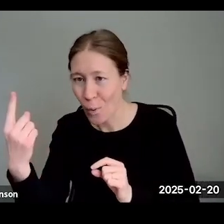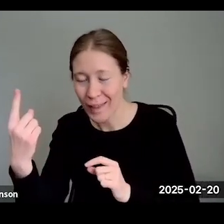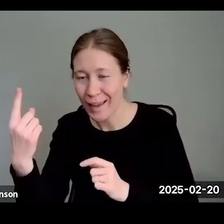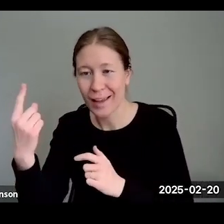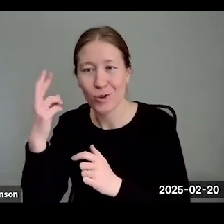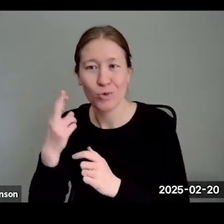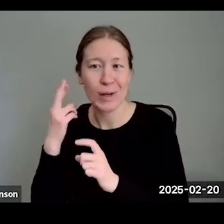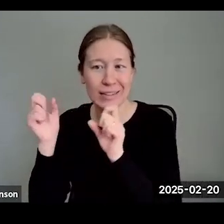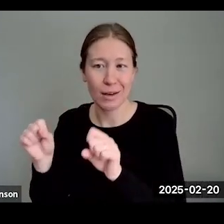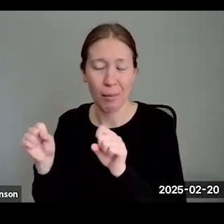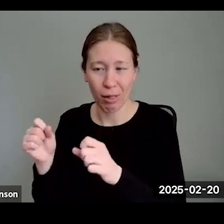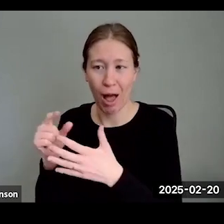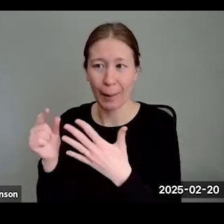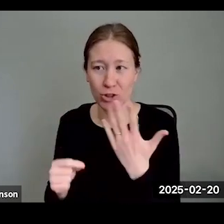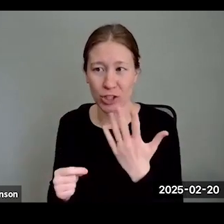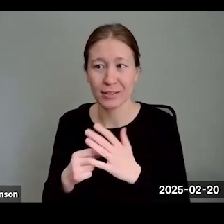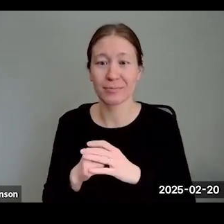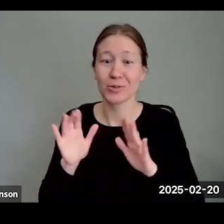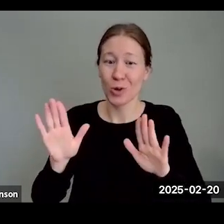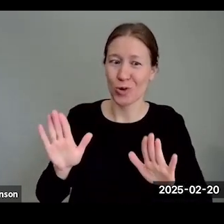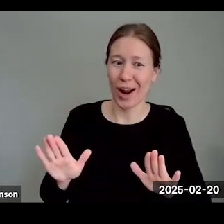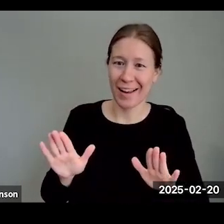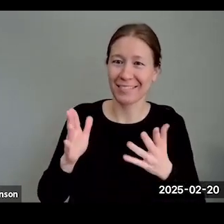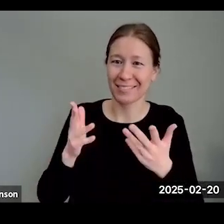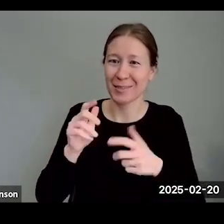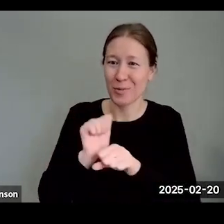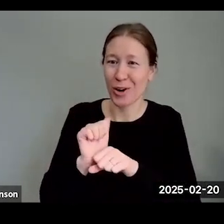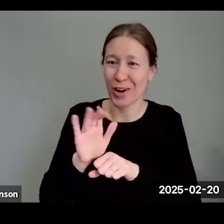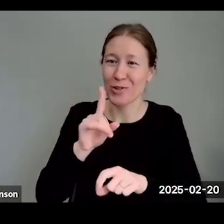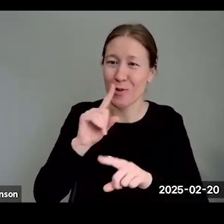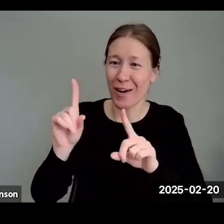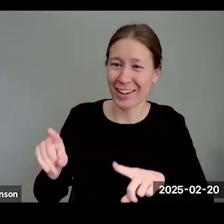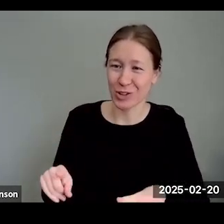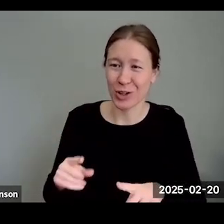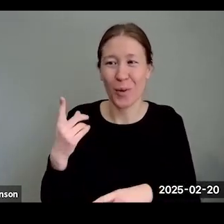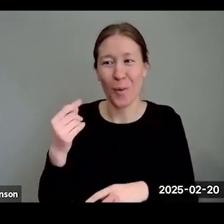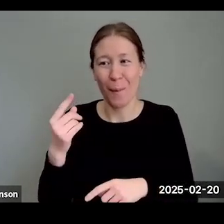So great work on your questionnaire there. And we've got one more case study for you.